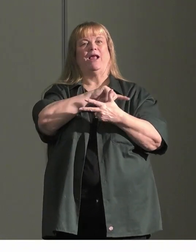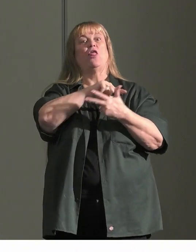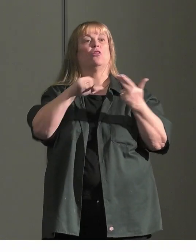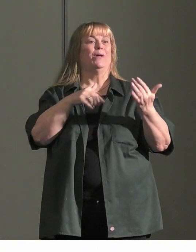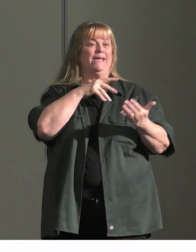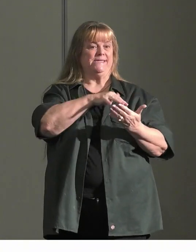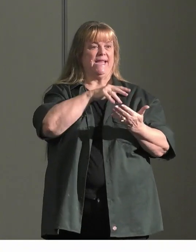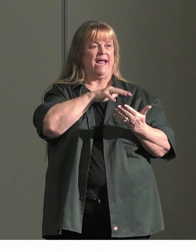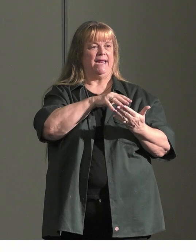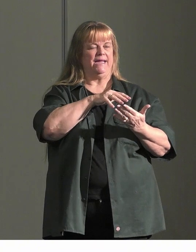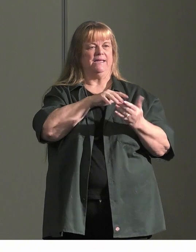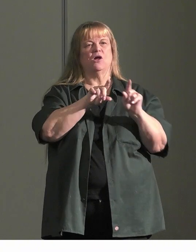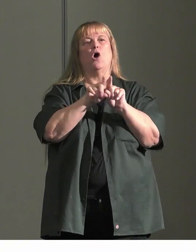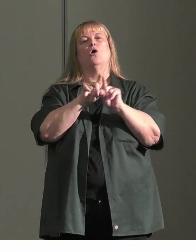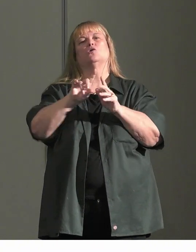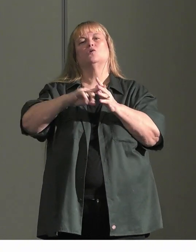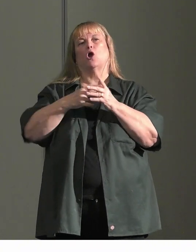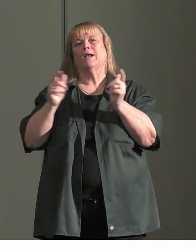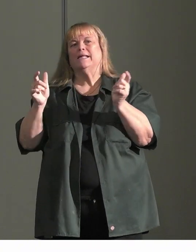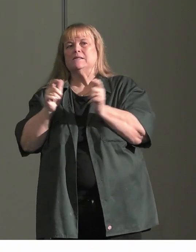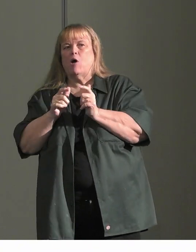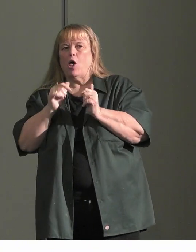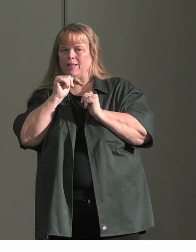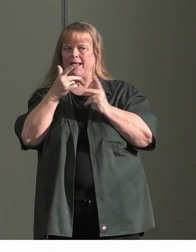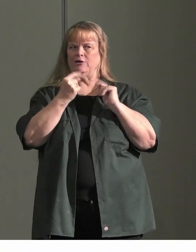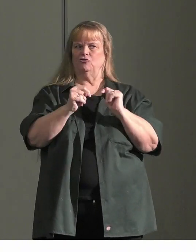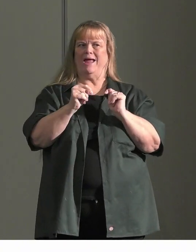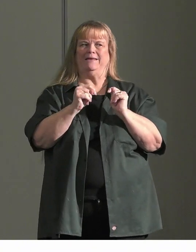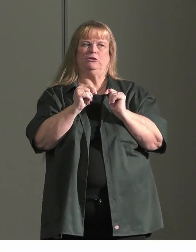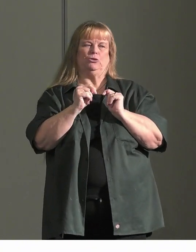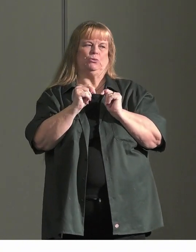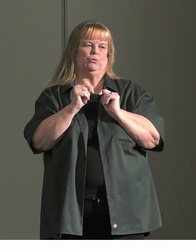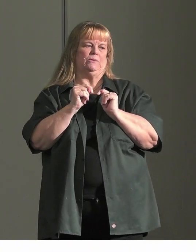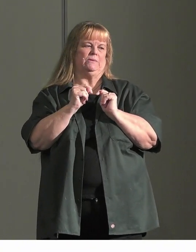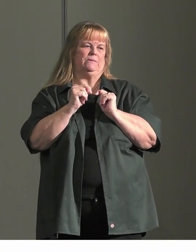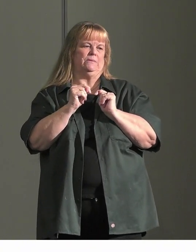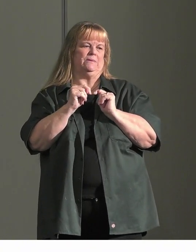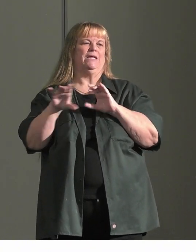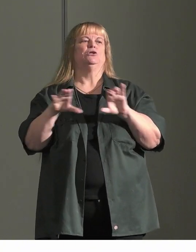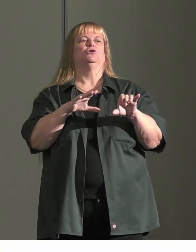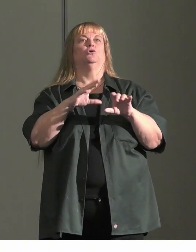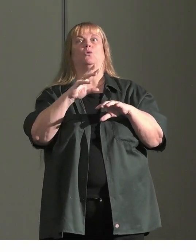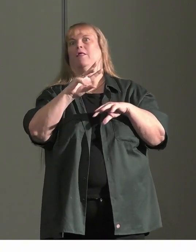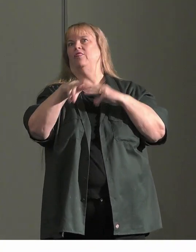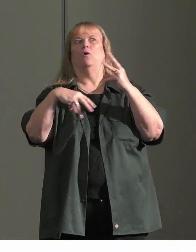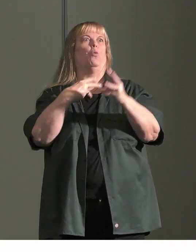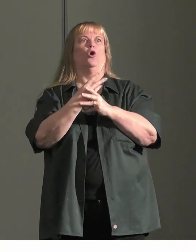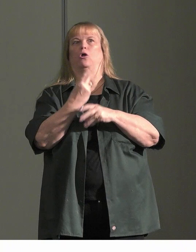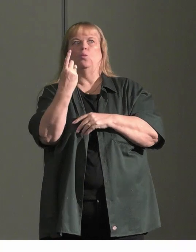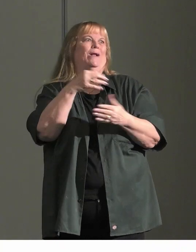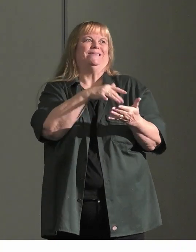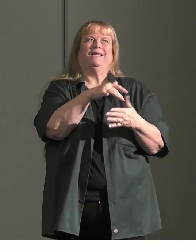So also starting small. Not trying to do the world in one study. But rather,